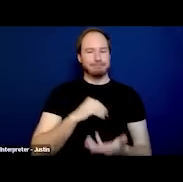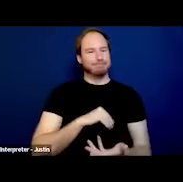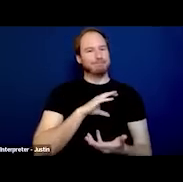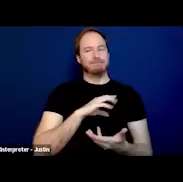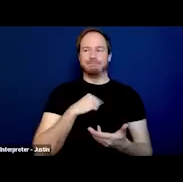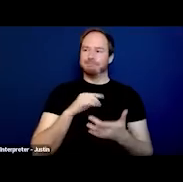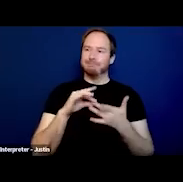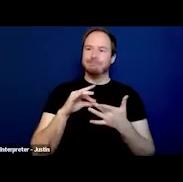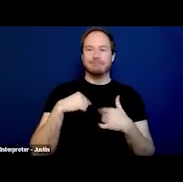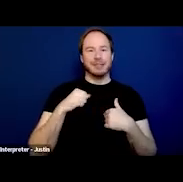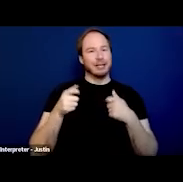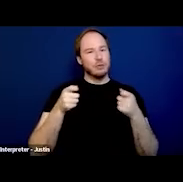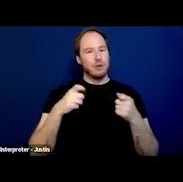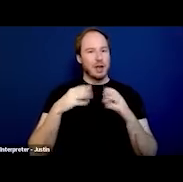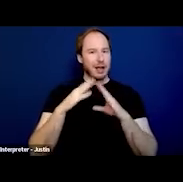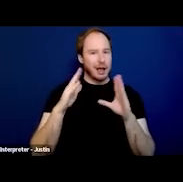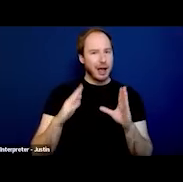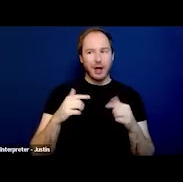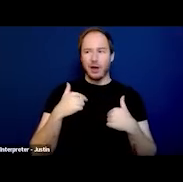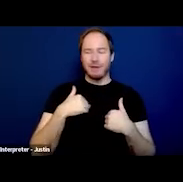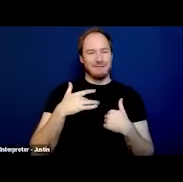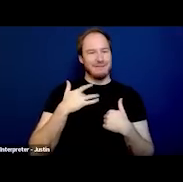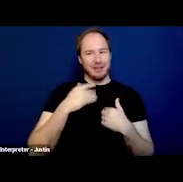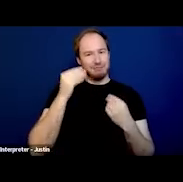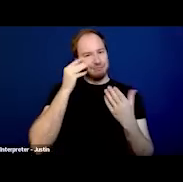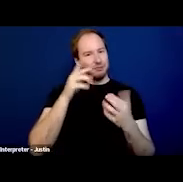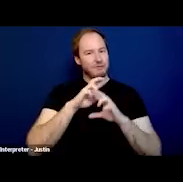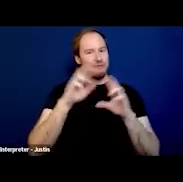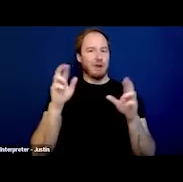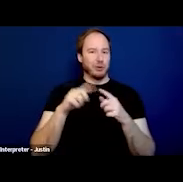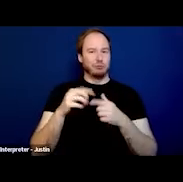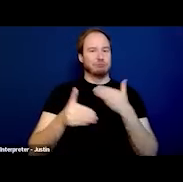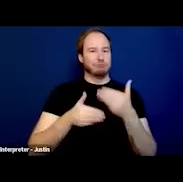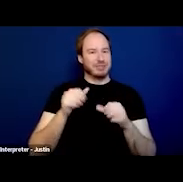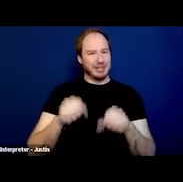are able to have the information that they need to be able to provide that support.